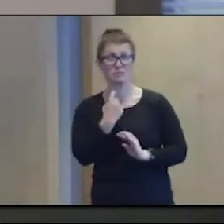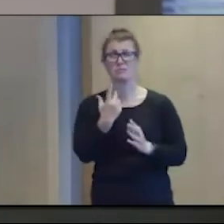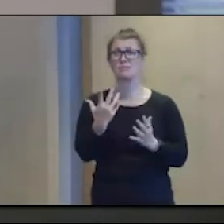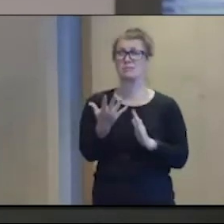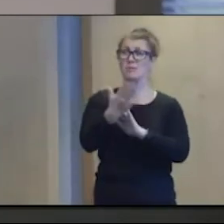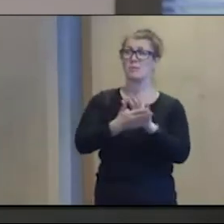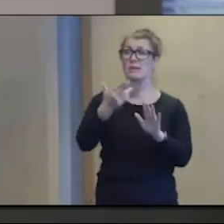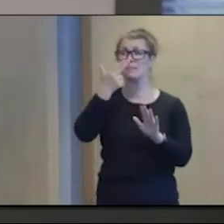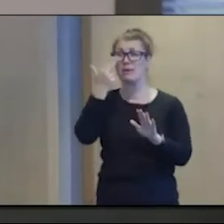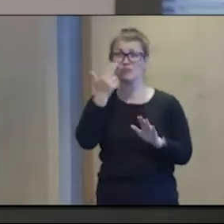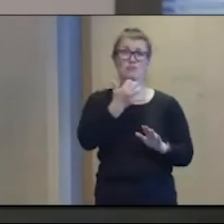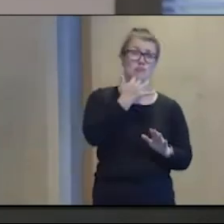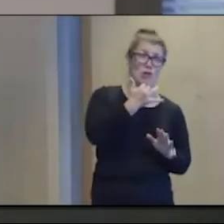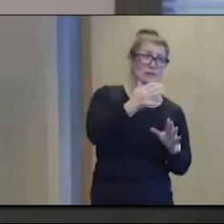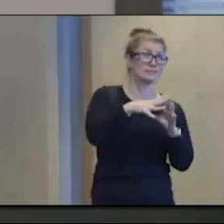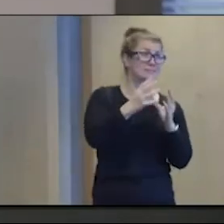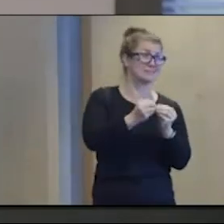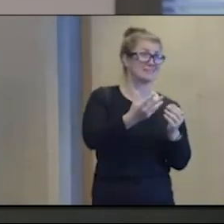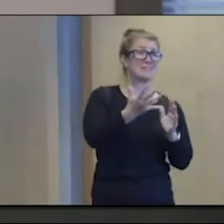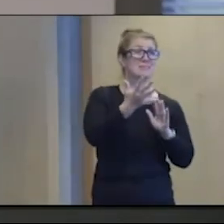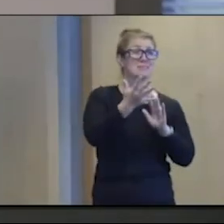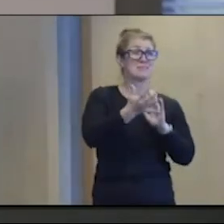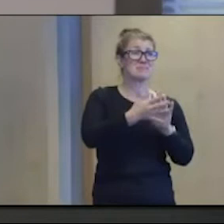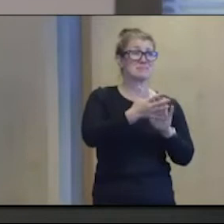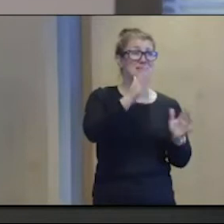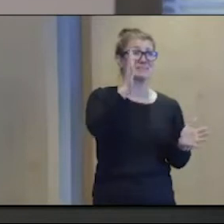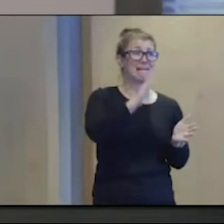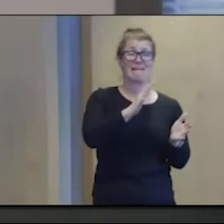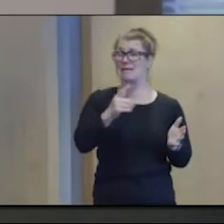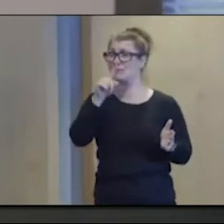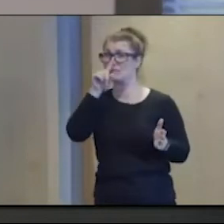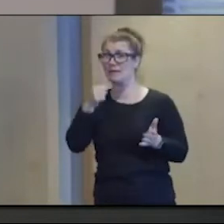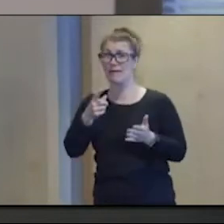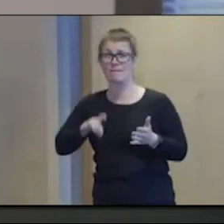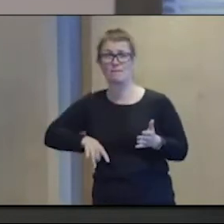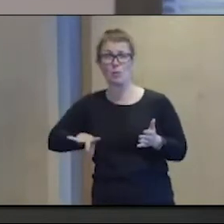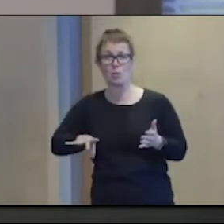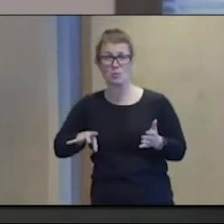we might not get that extra strong tower and it brings us to the tricky question of what should